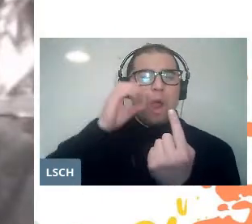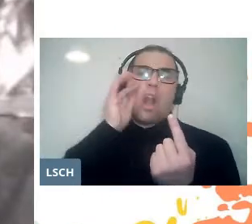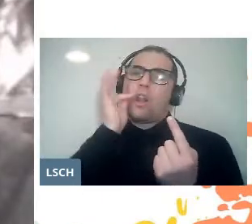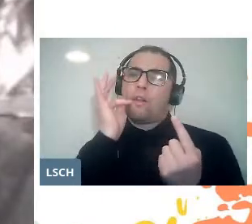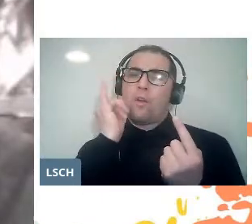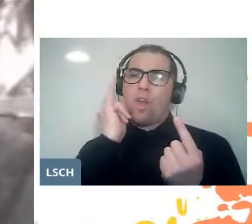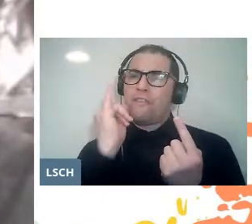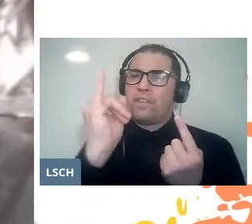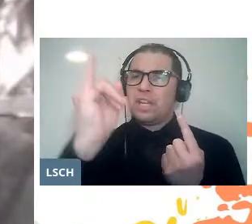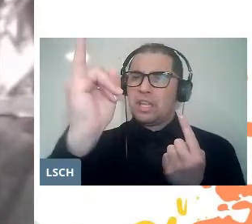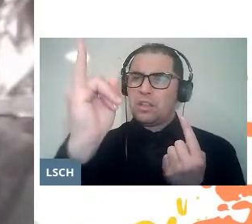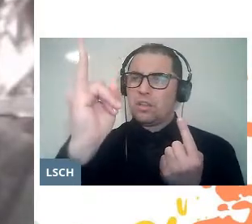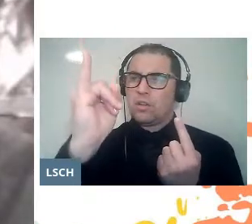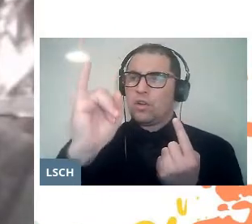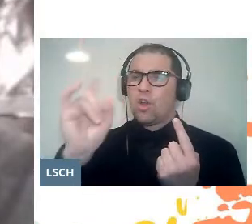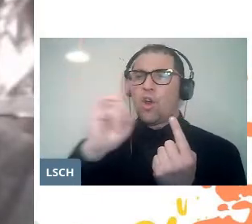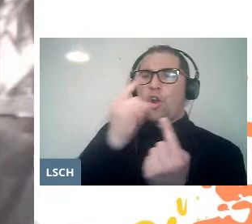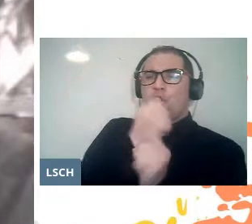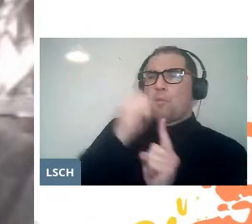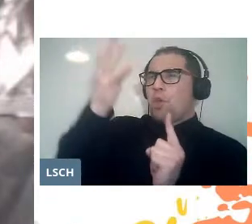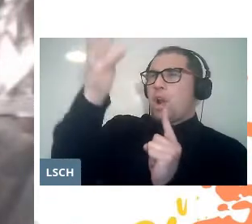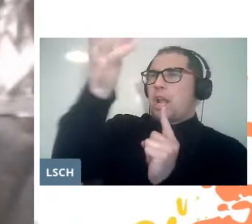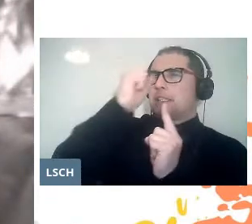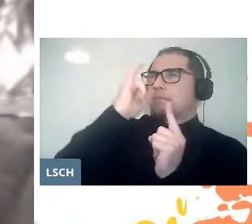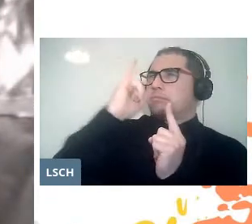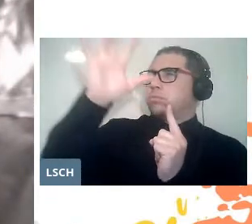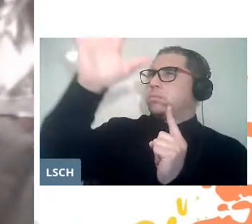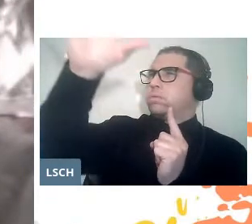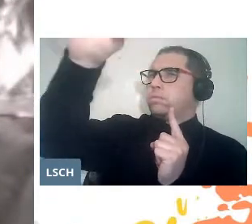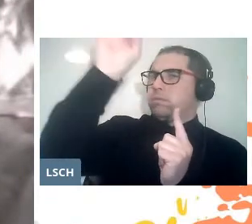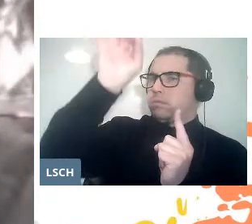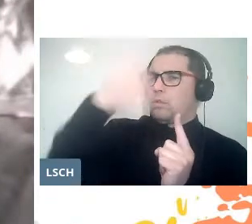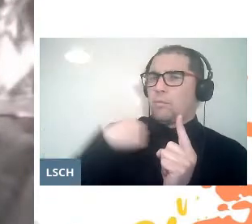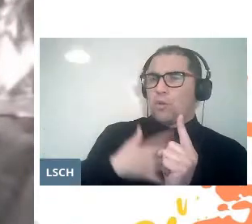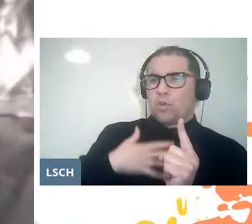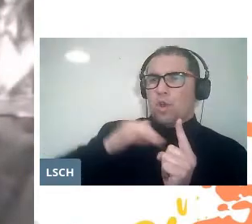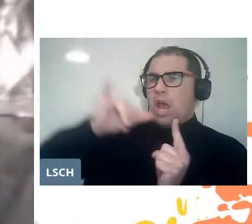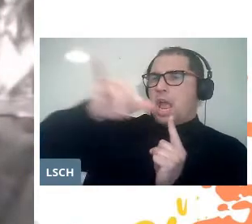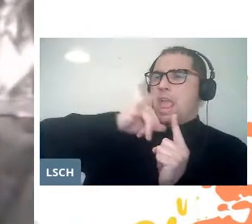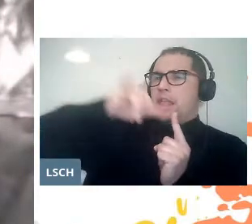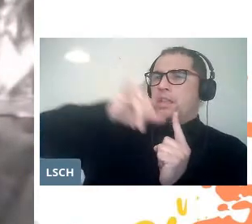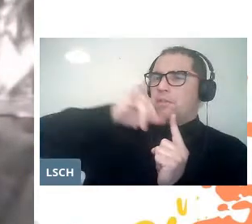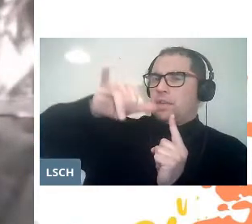for the unattainable, a very strong identification with nature,